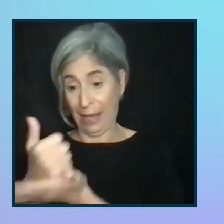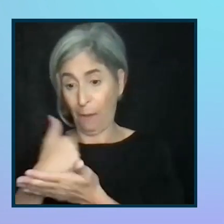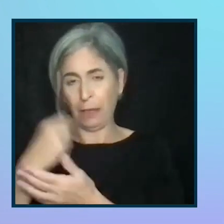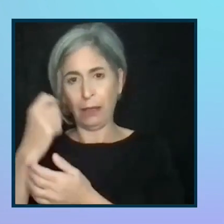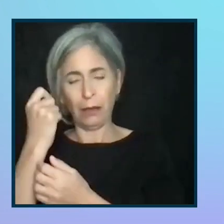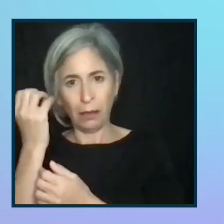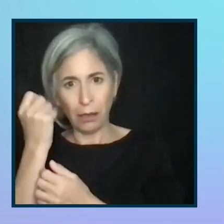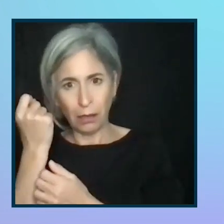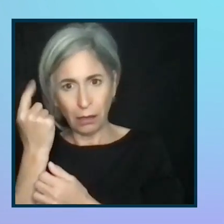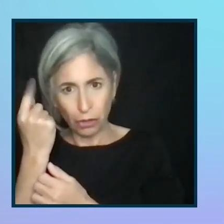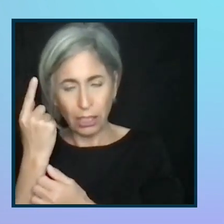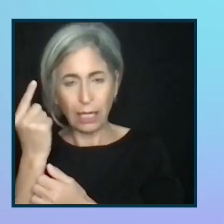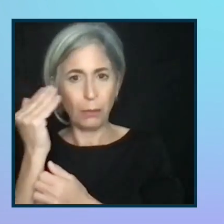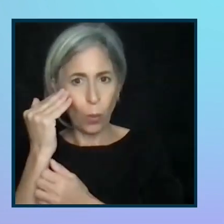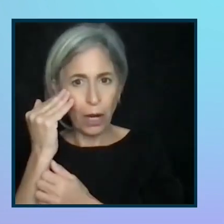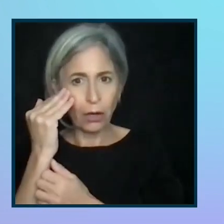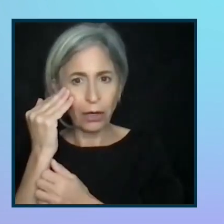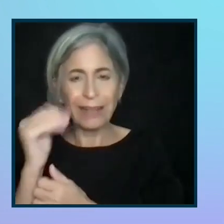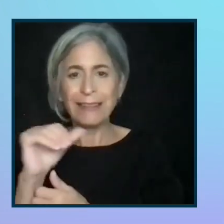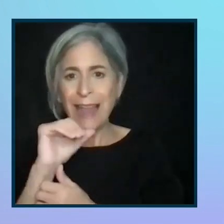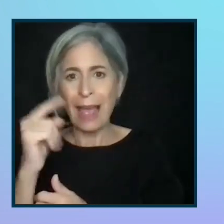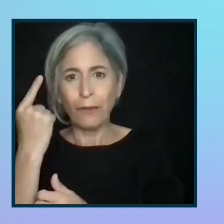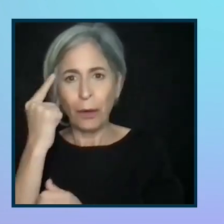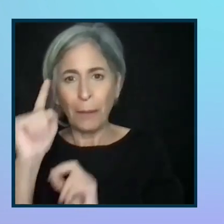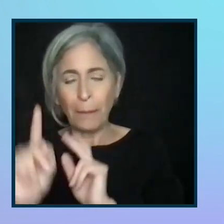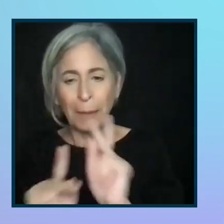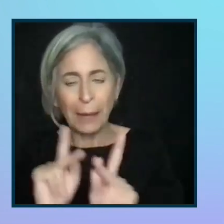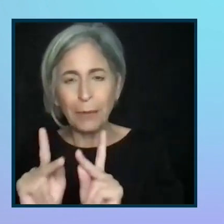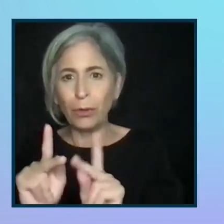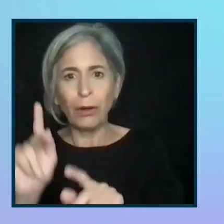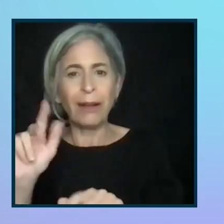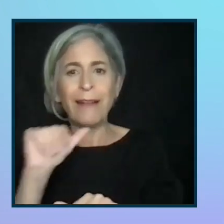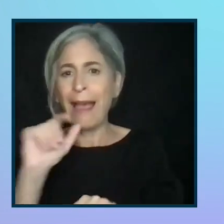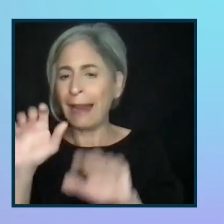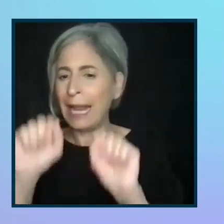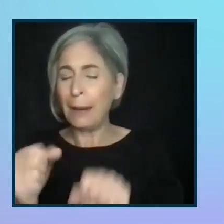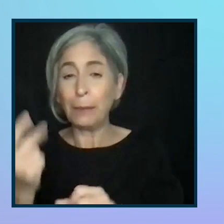is not just for people who are unable to see the image,